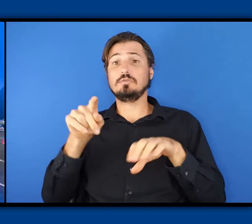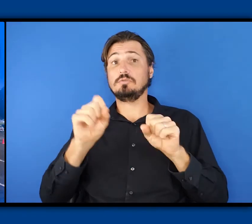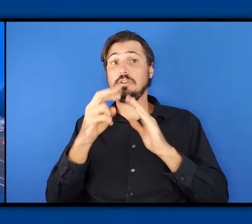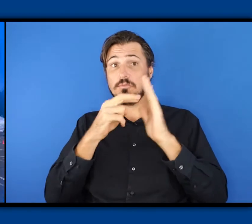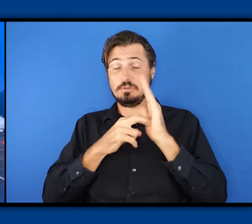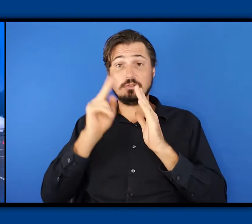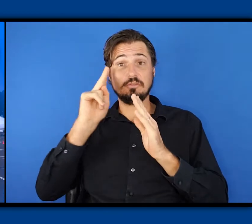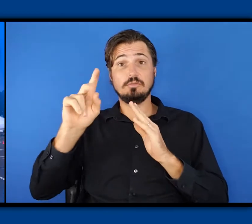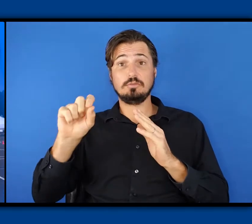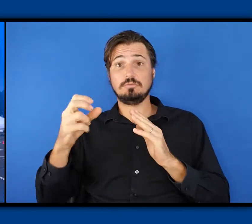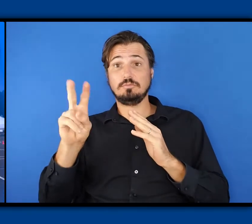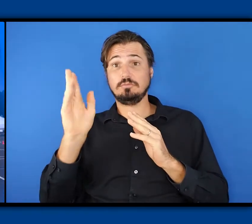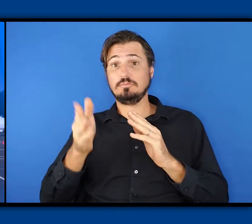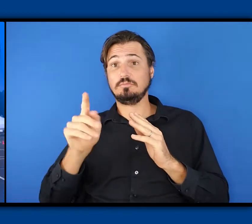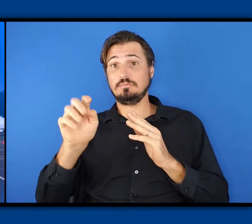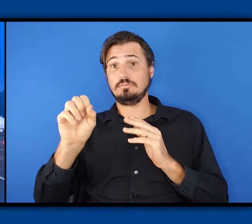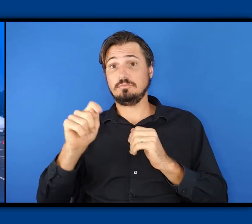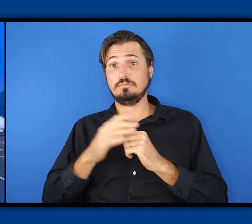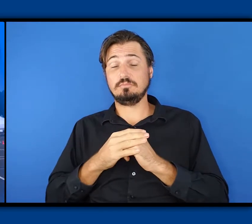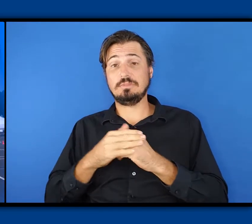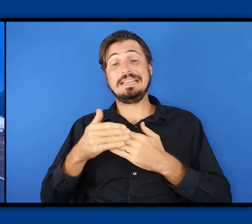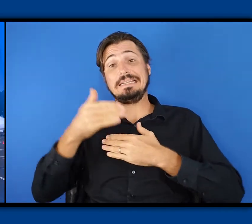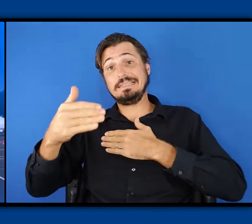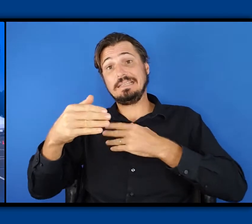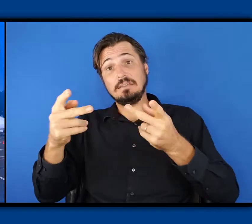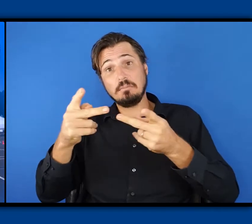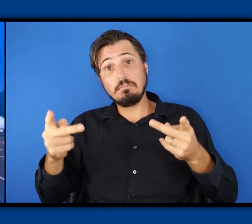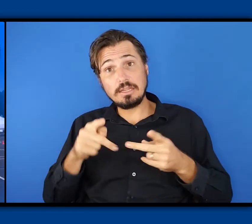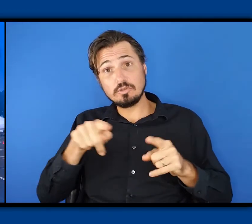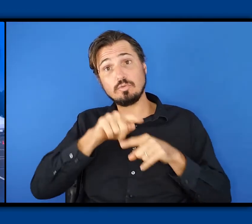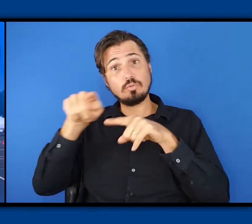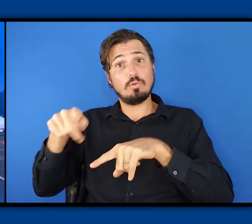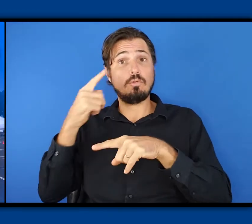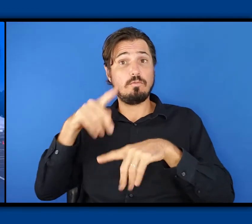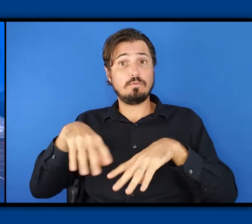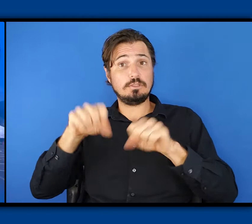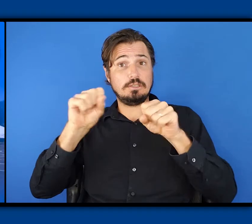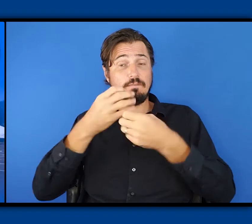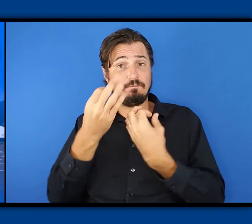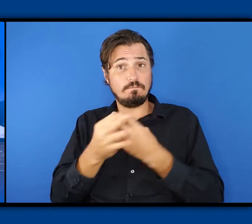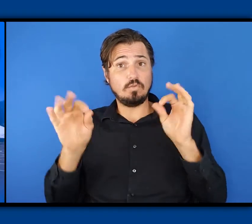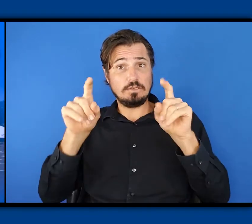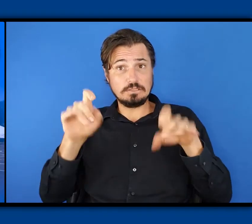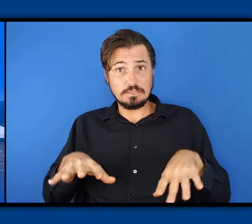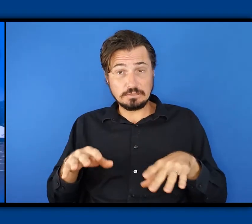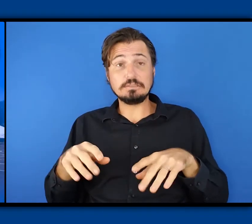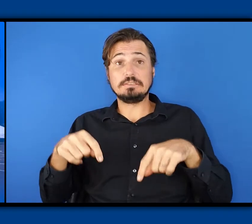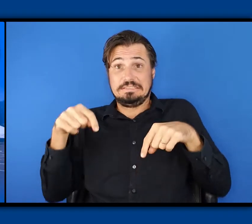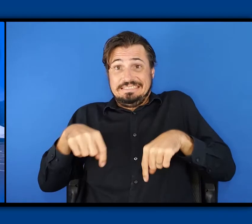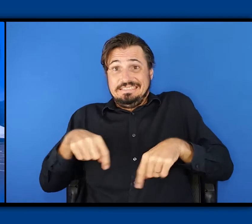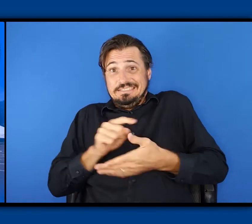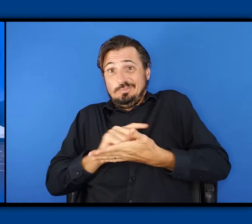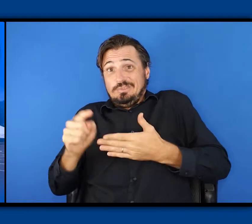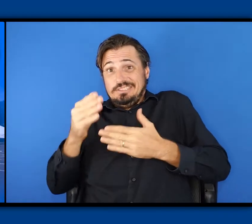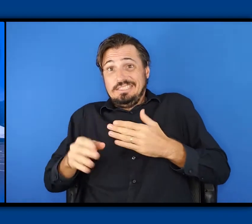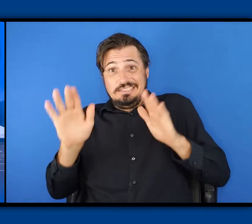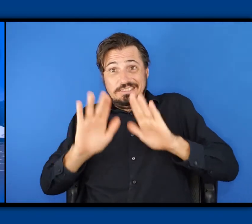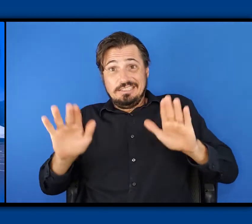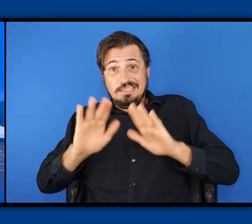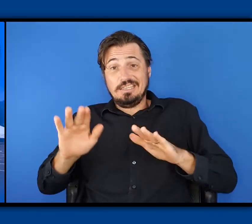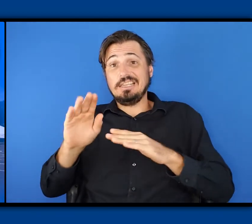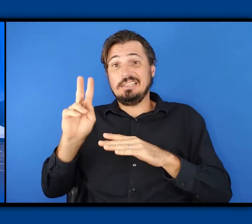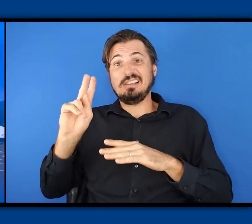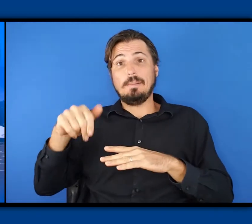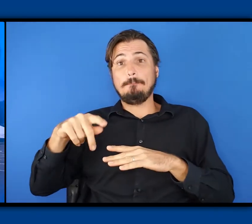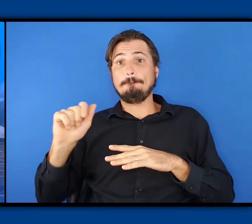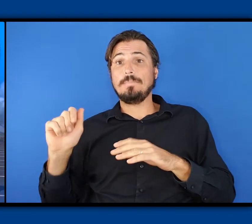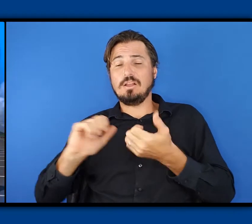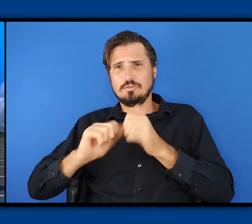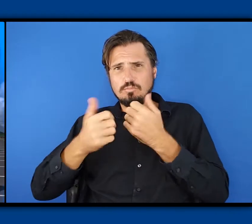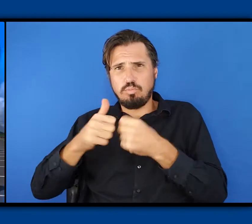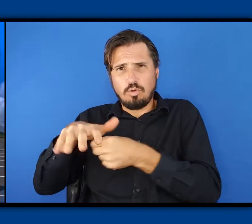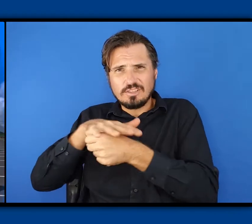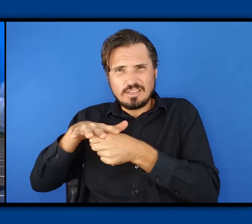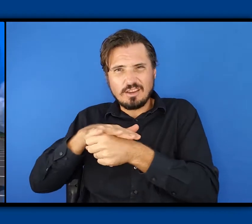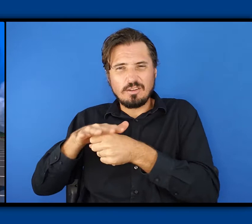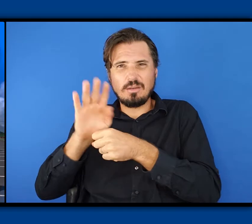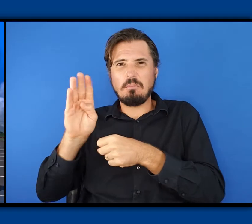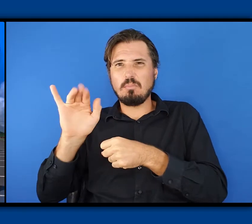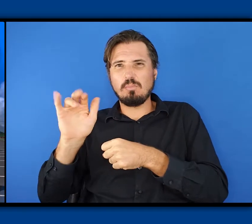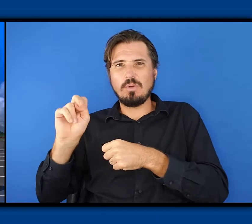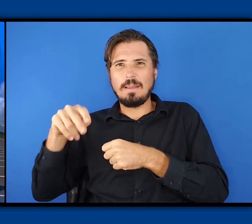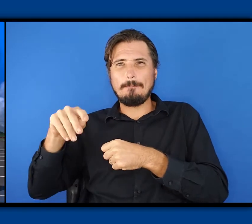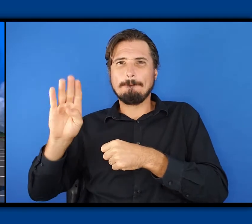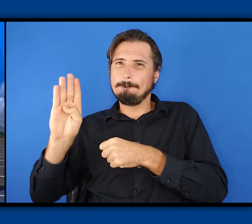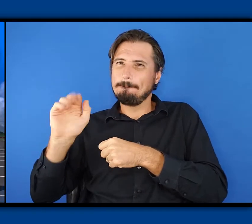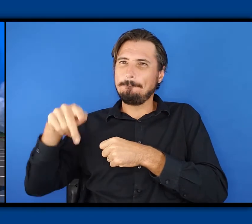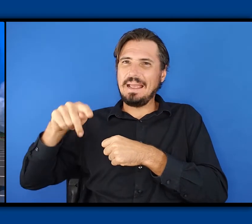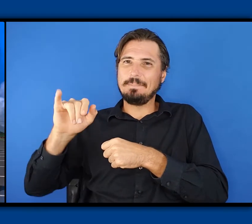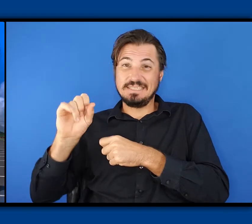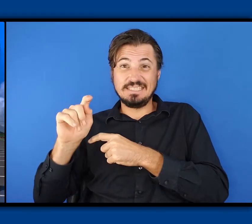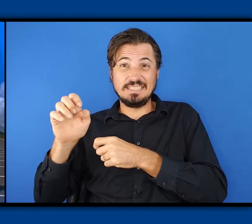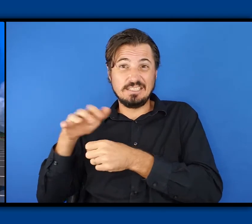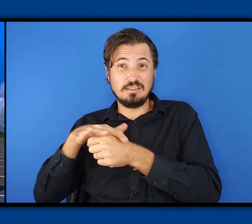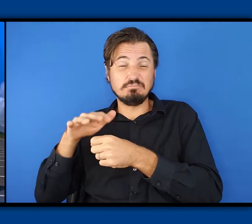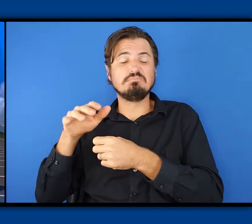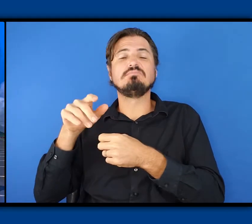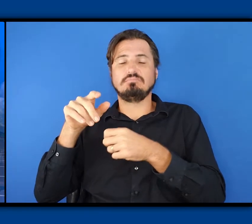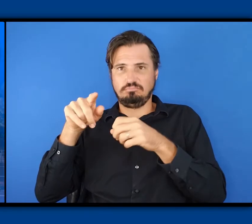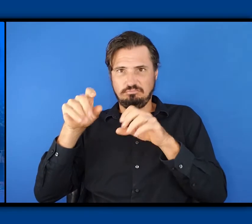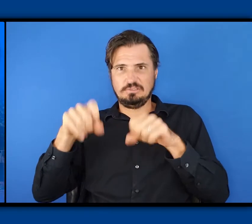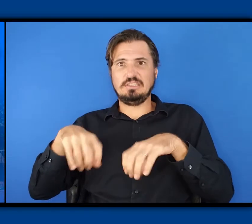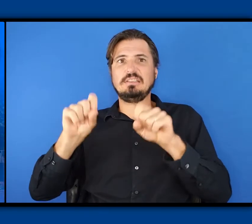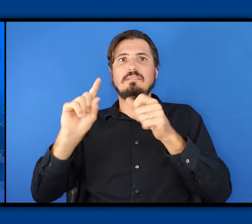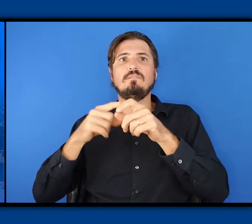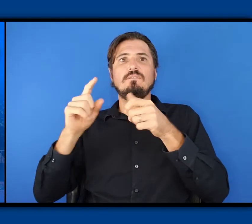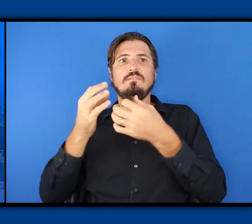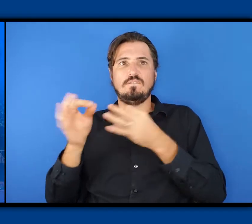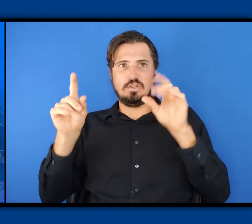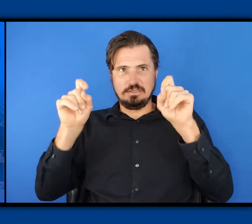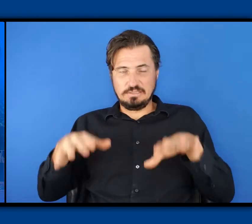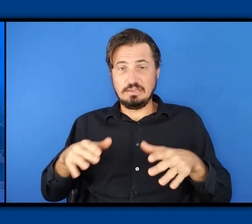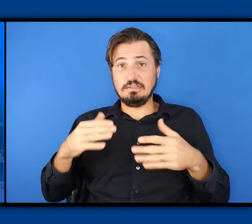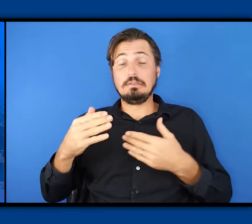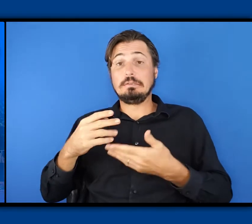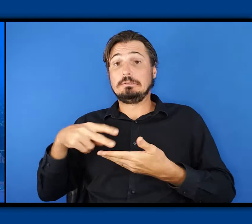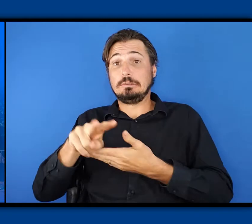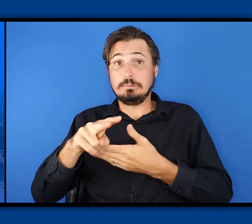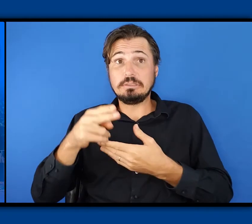The next testing site is this Sunday, December 6, at the Bryan J. Baptiste Sports Complex in Kapaa, followed by December 13 at Hanapepe Stadium and December 20 at Vidinha Stadium in